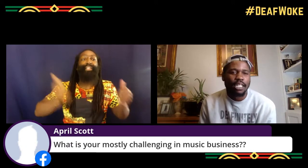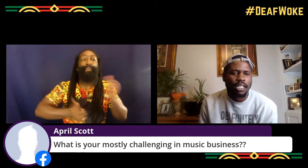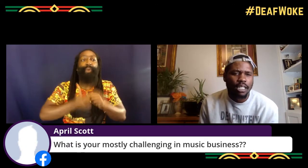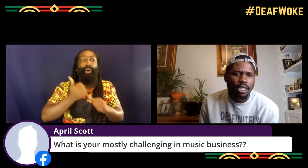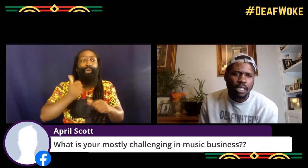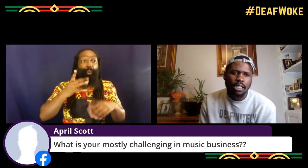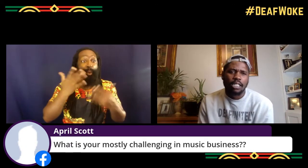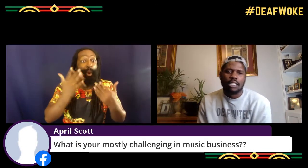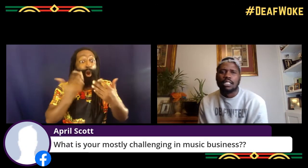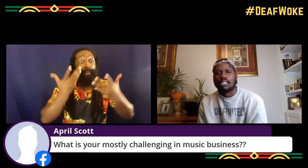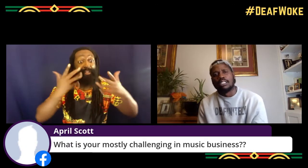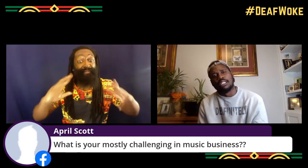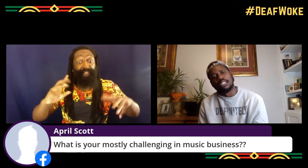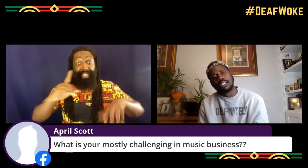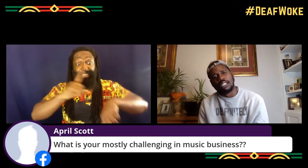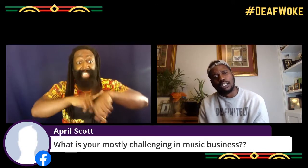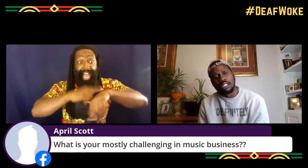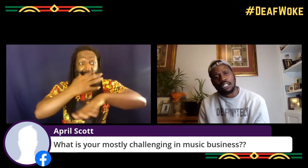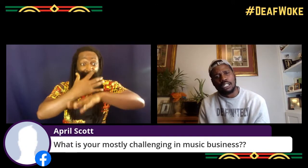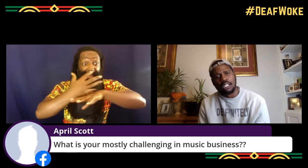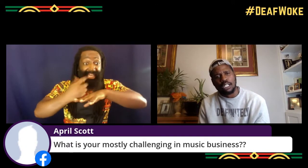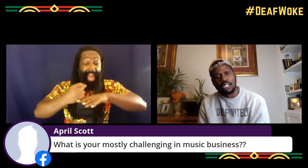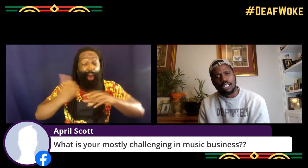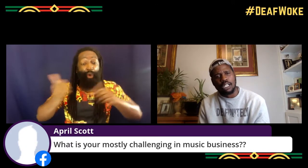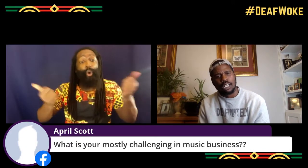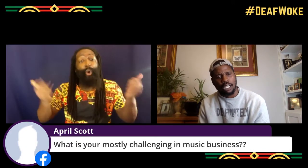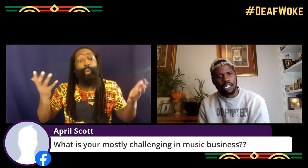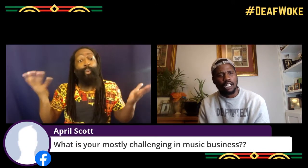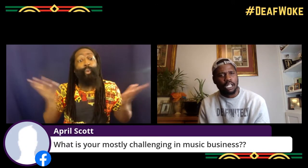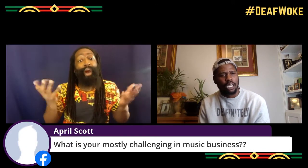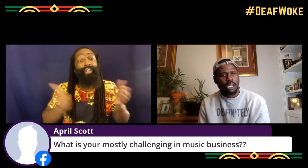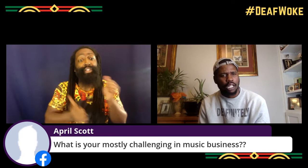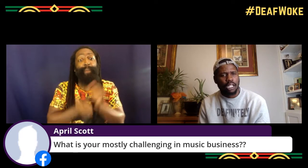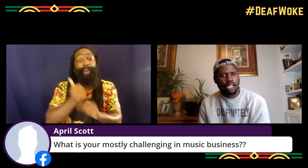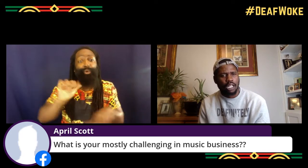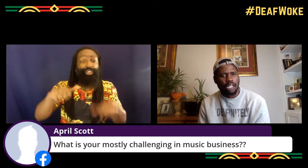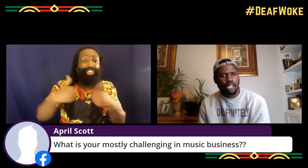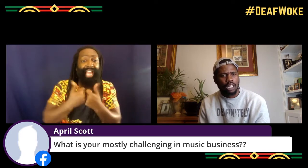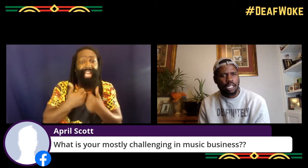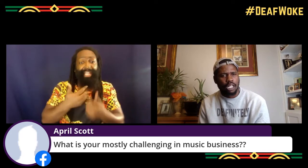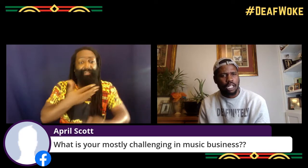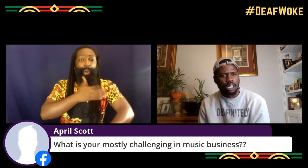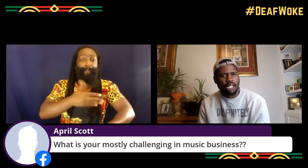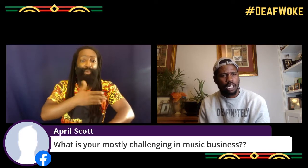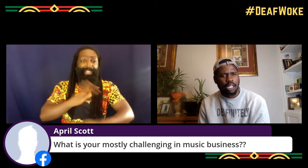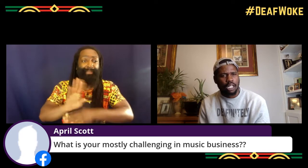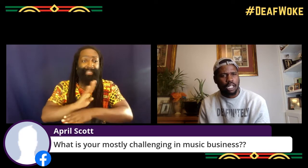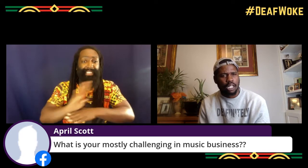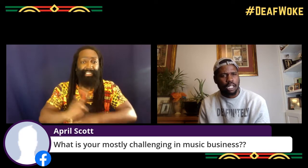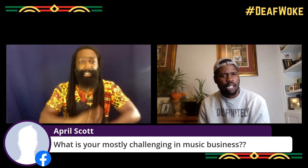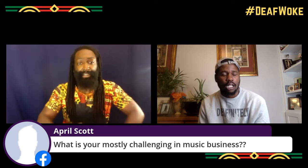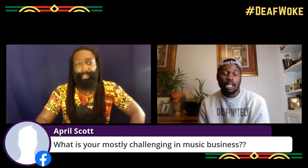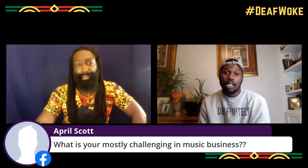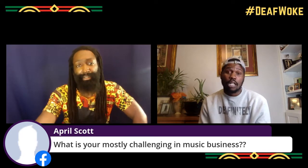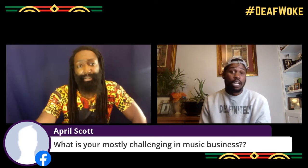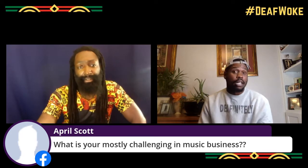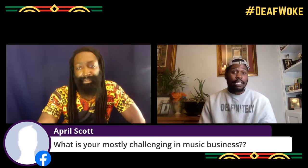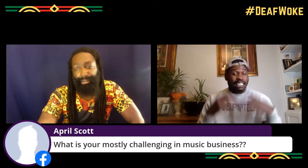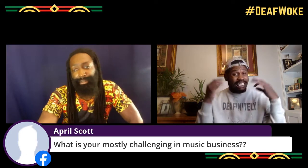Yeah, oh double. So what is it, oh time is about to run out. So we wanna hear what's your most challenging